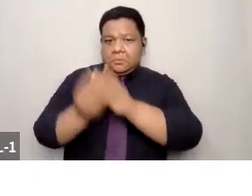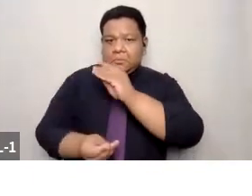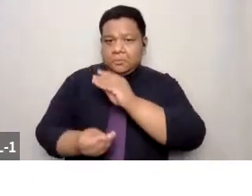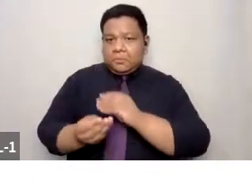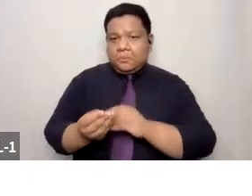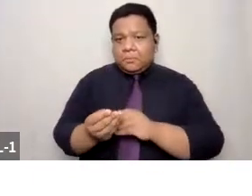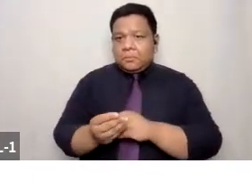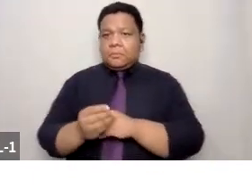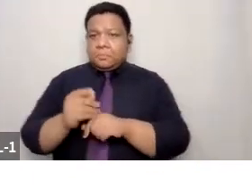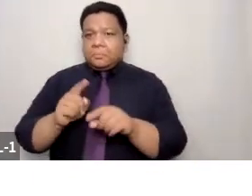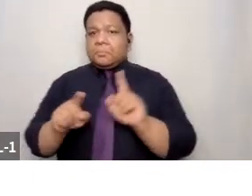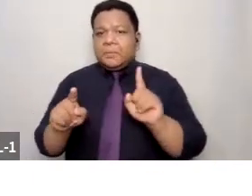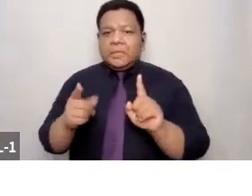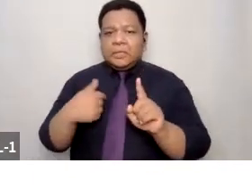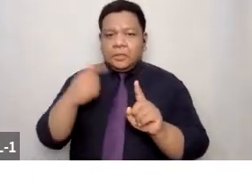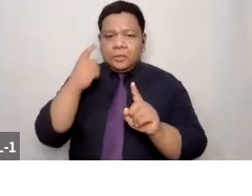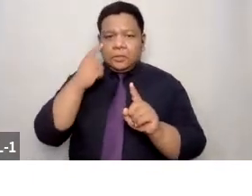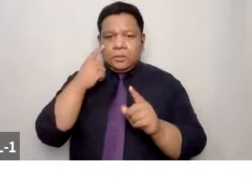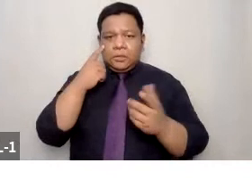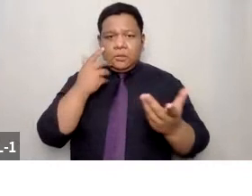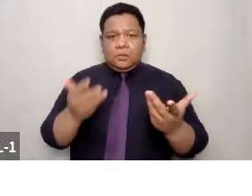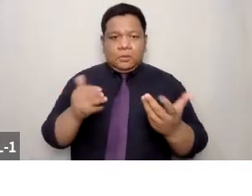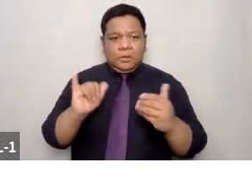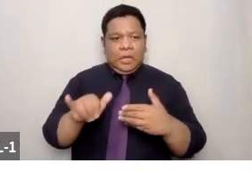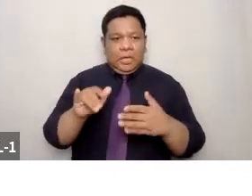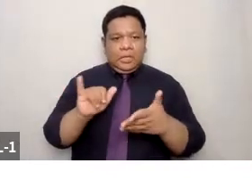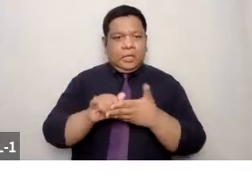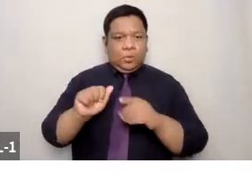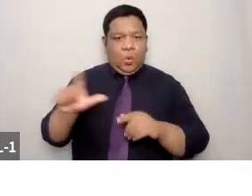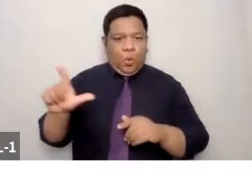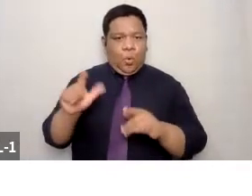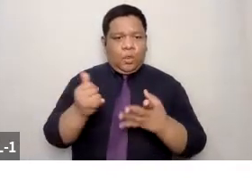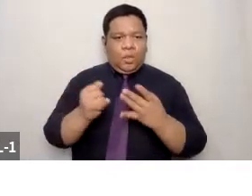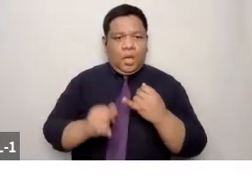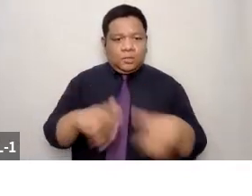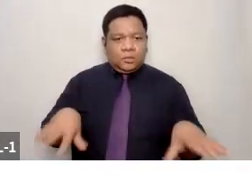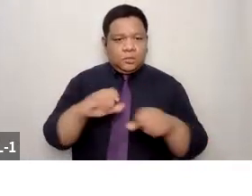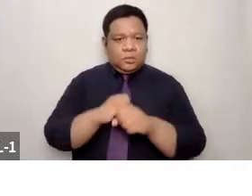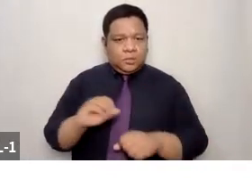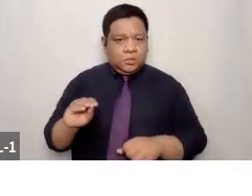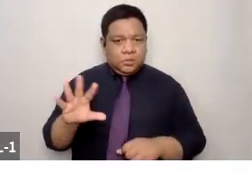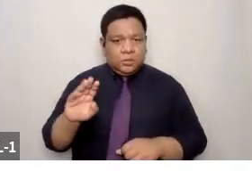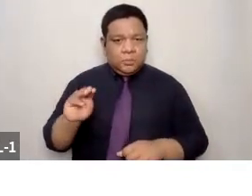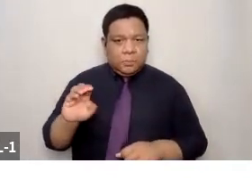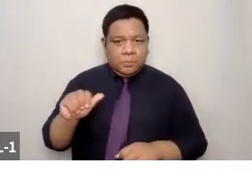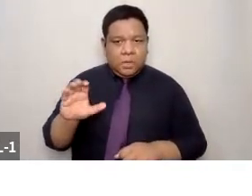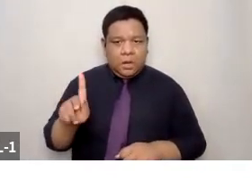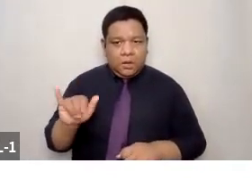But I think that is Macky’s last slide but let’s just wait for him a bit.